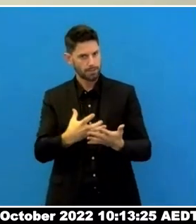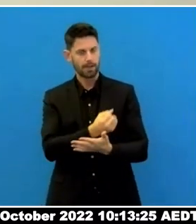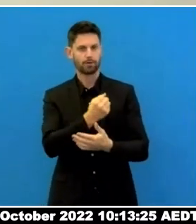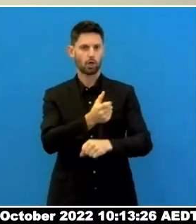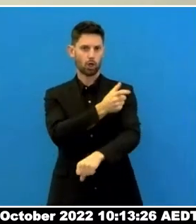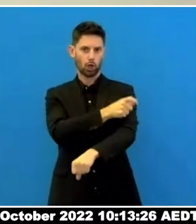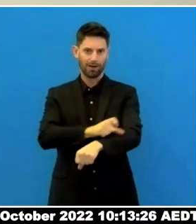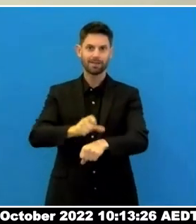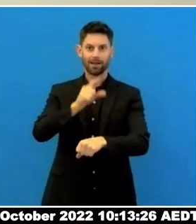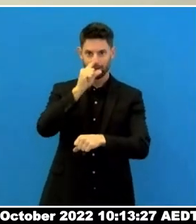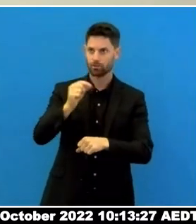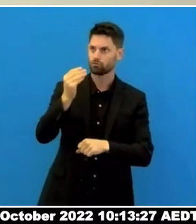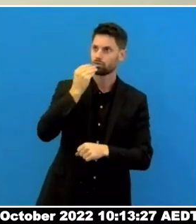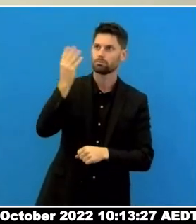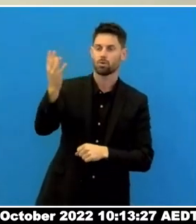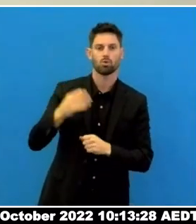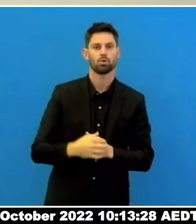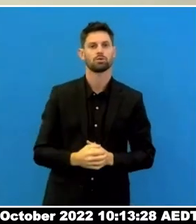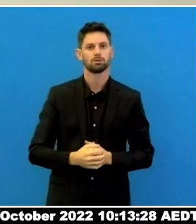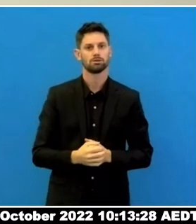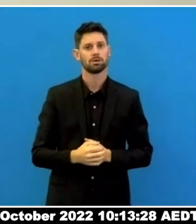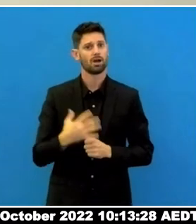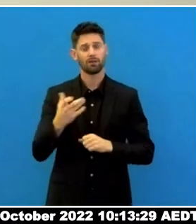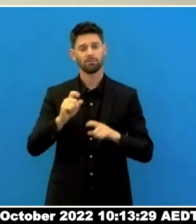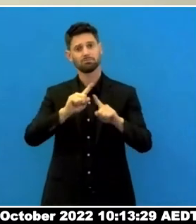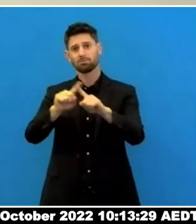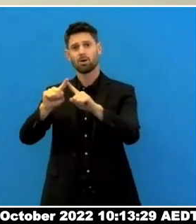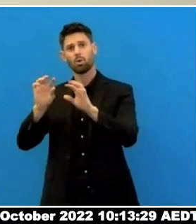Third party community initiatives were highlighted as examples